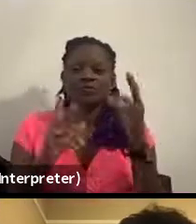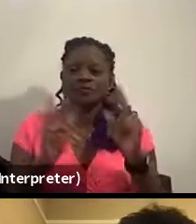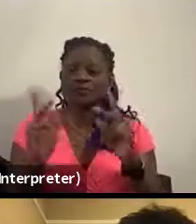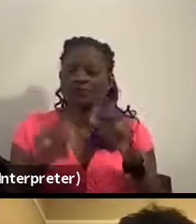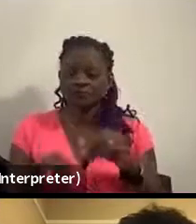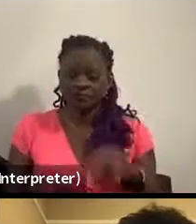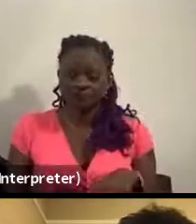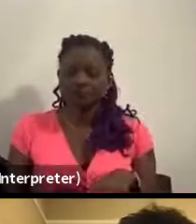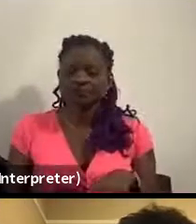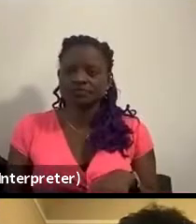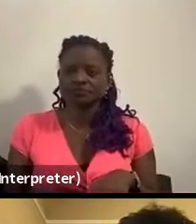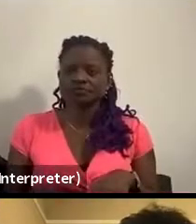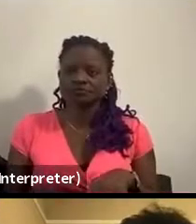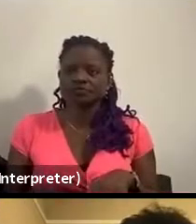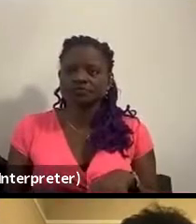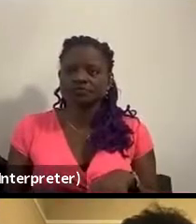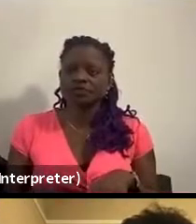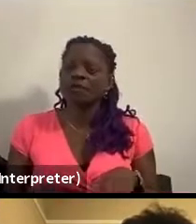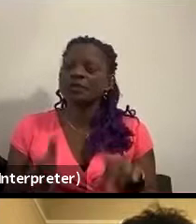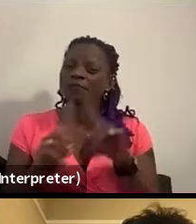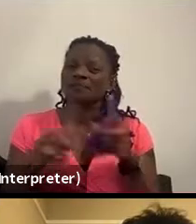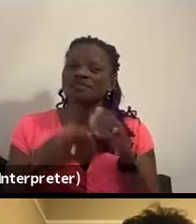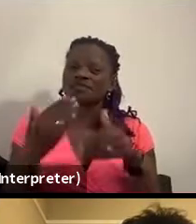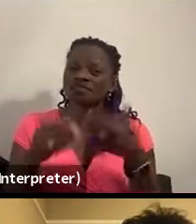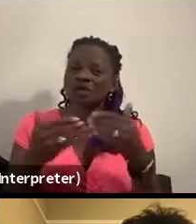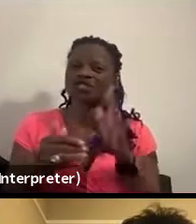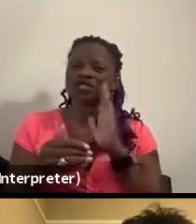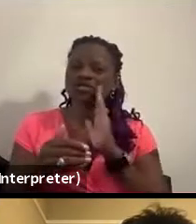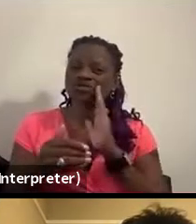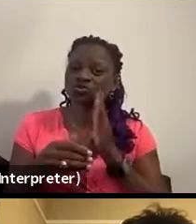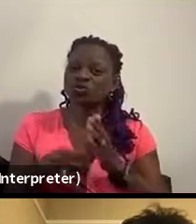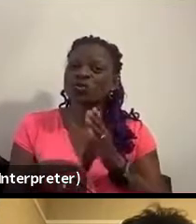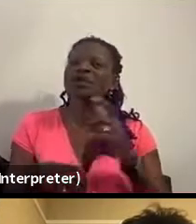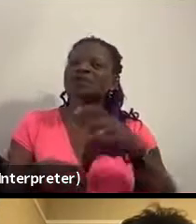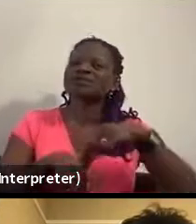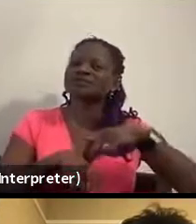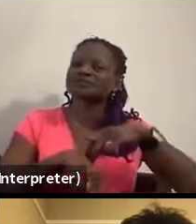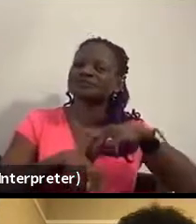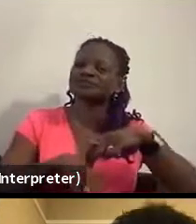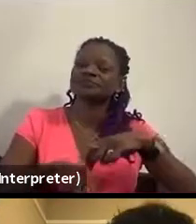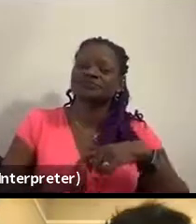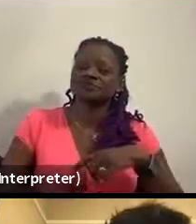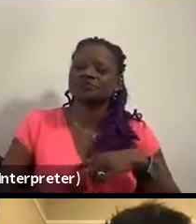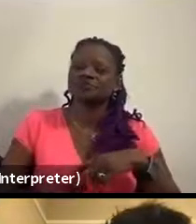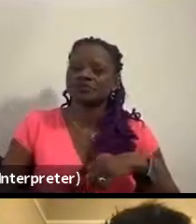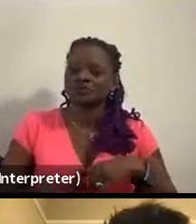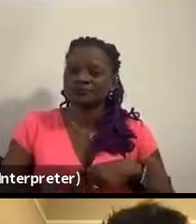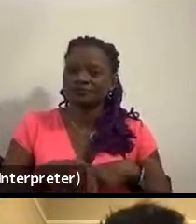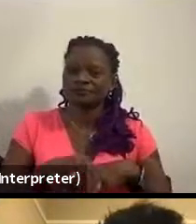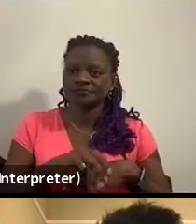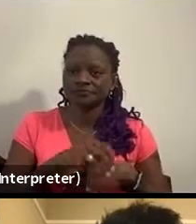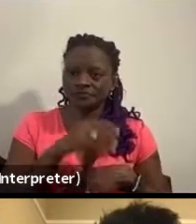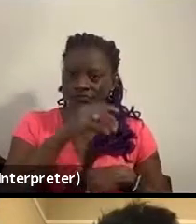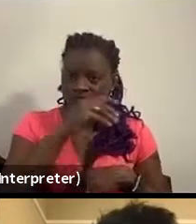But this process is going to go on for for quite a while. And and that's OK, because it's important for people to be able to